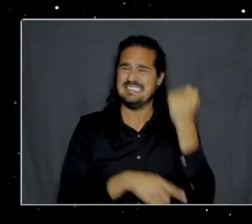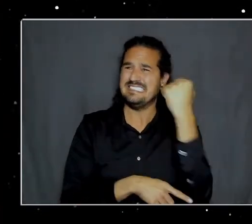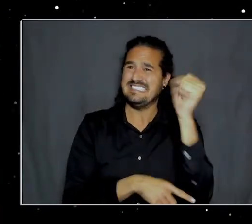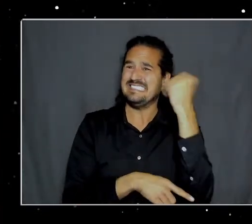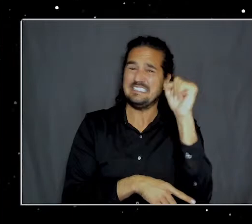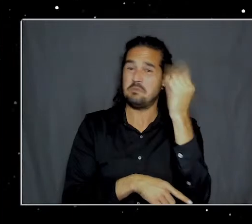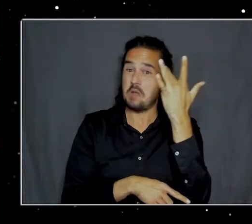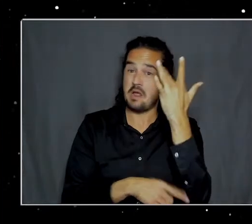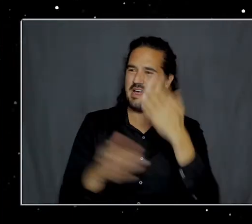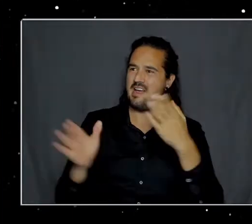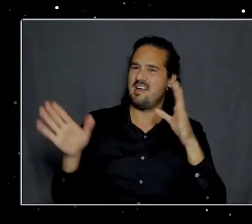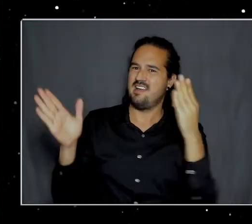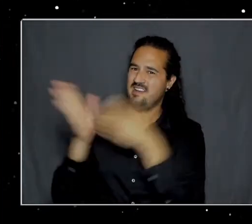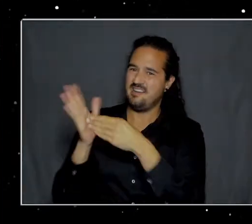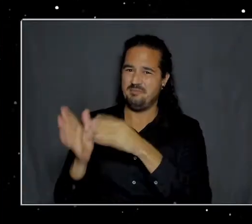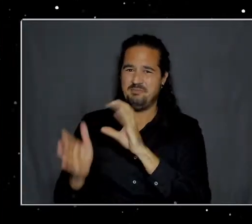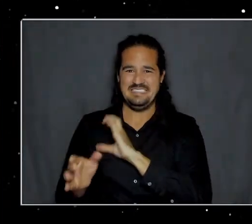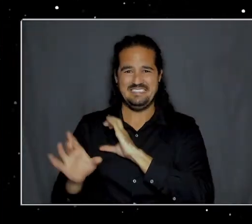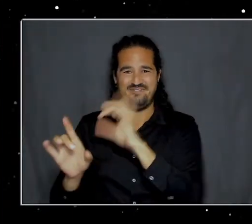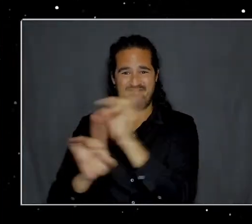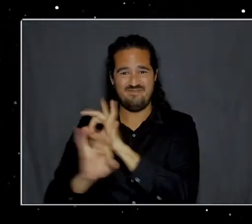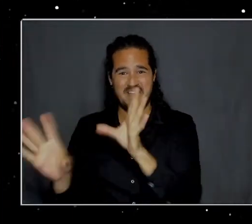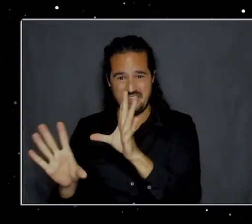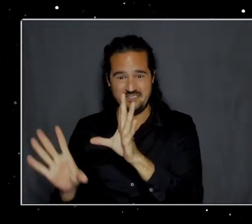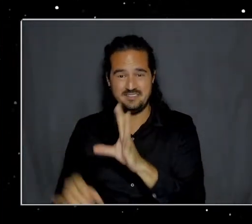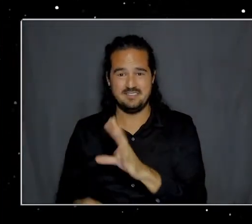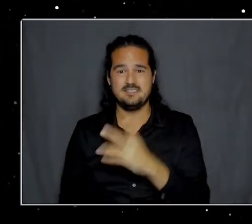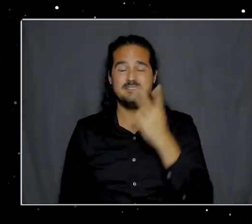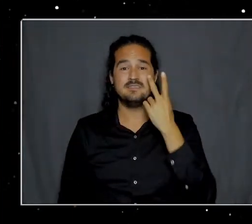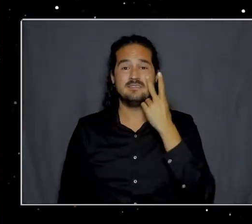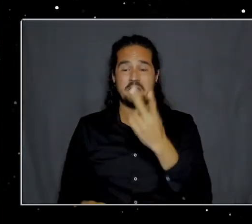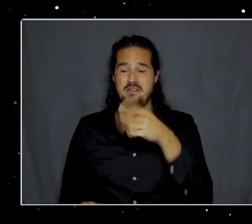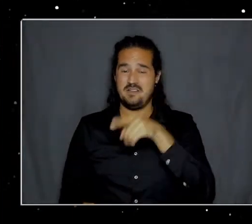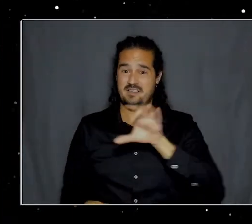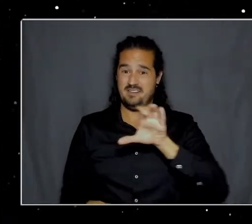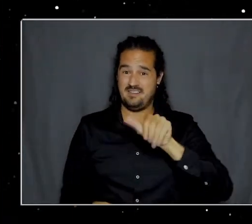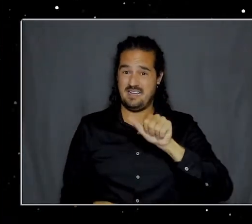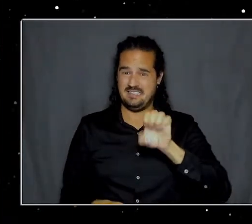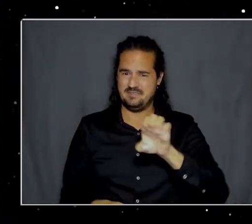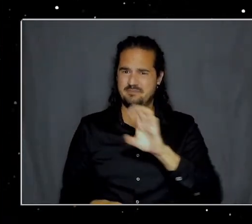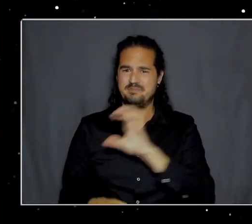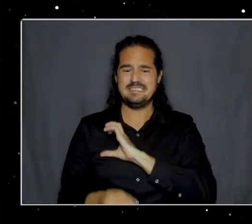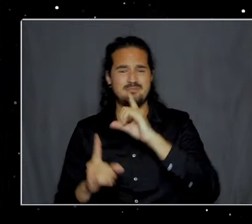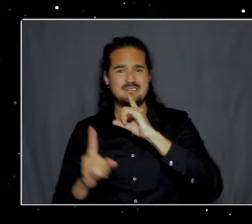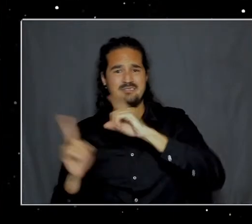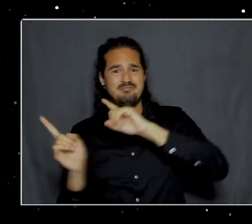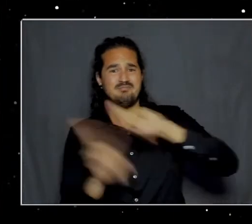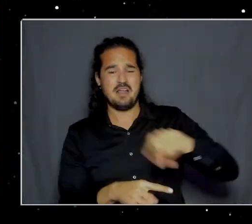PROTESTING ABOUT POLICE VIOLENCE. AND WHAT WE SAW IN THAT CASE,